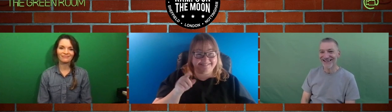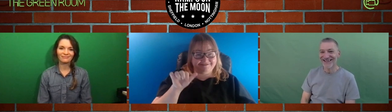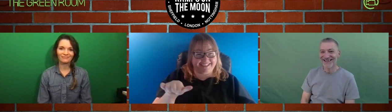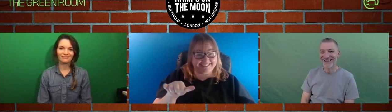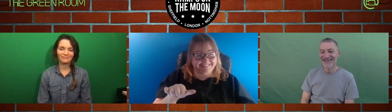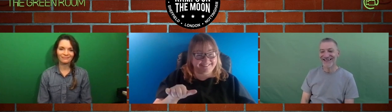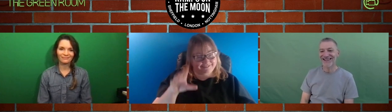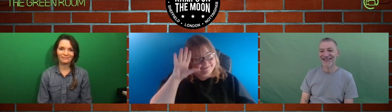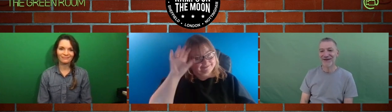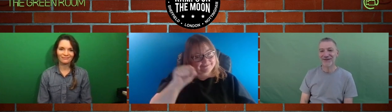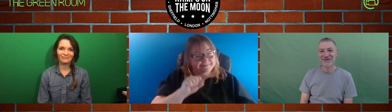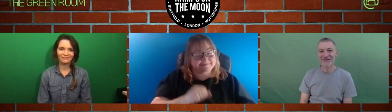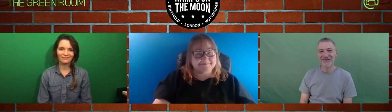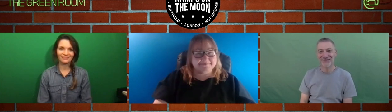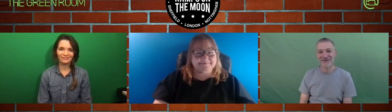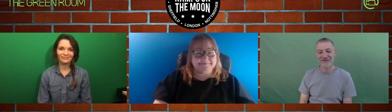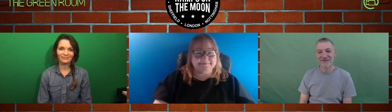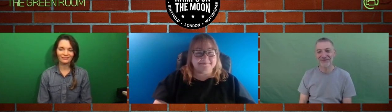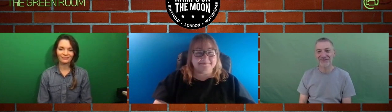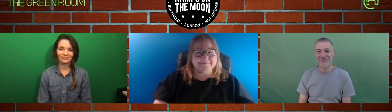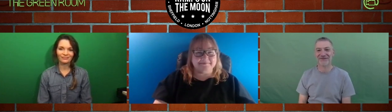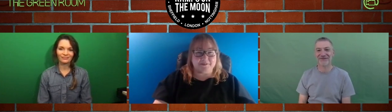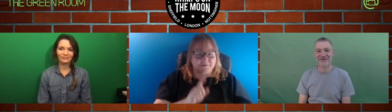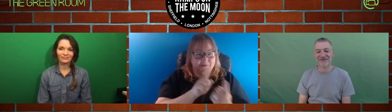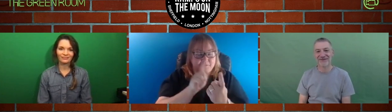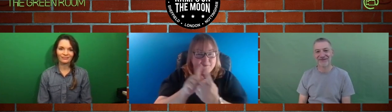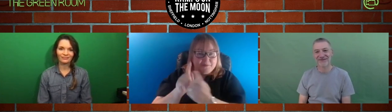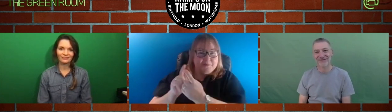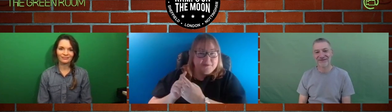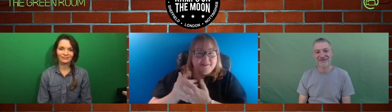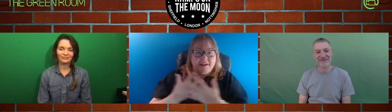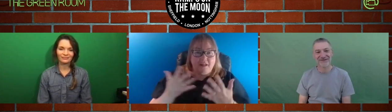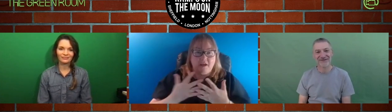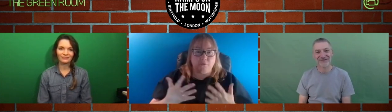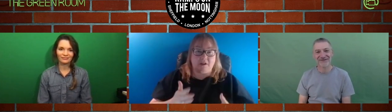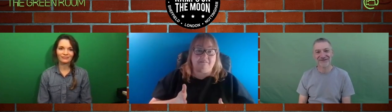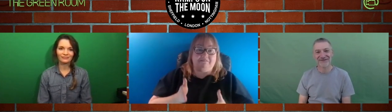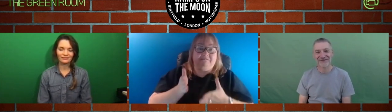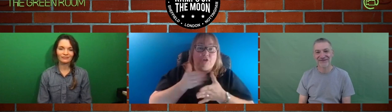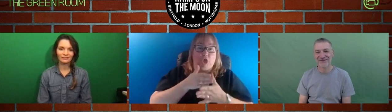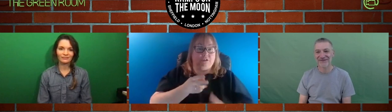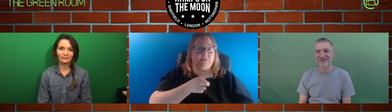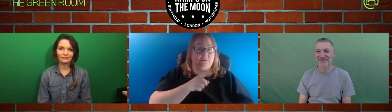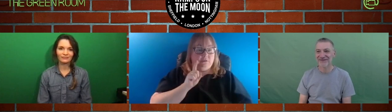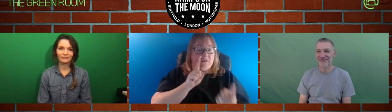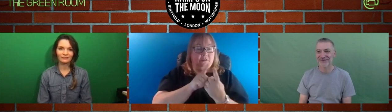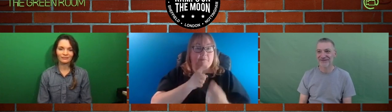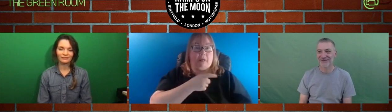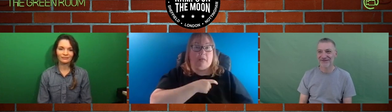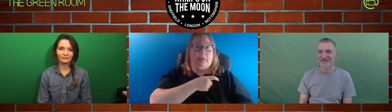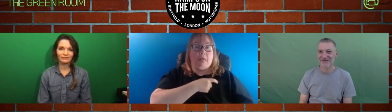And we met a lot of them. And it can be nerve-wracking at first can't it but then I think we've all learned so much from each other from